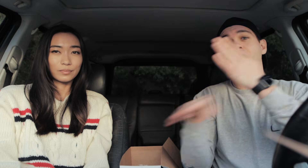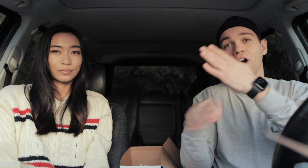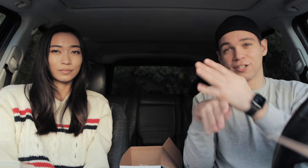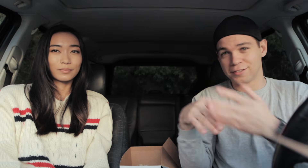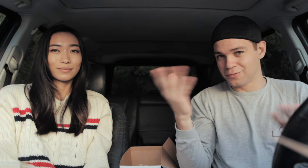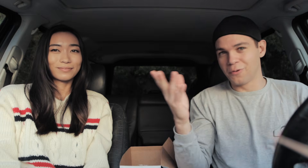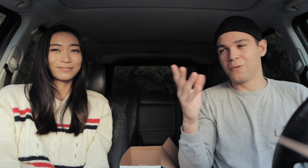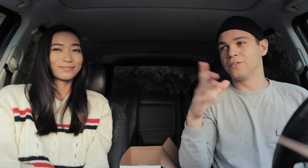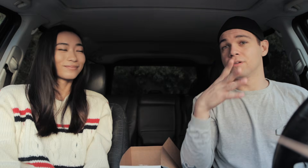soccer